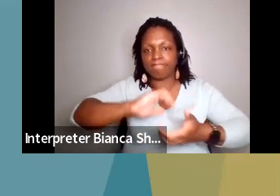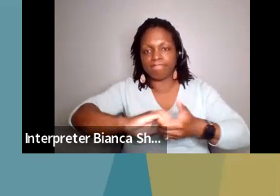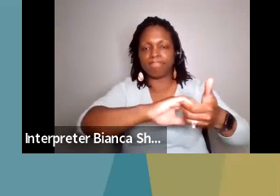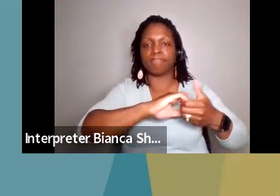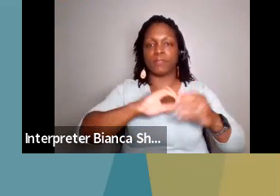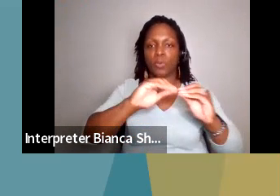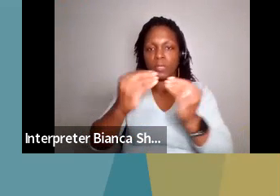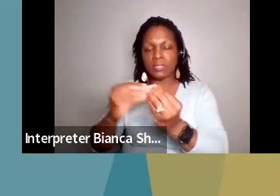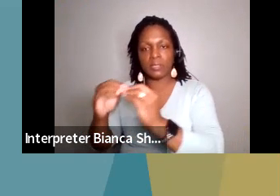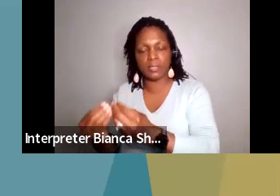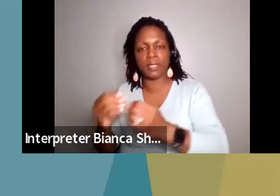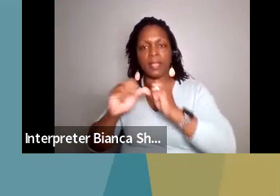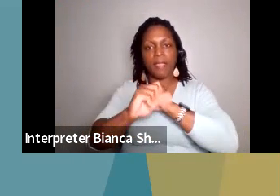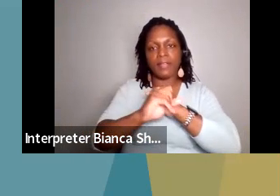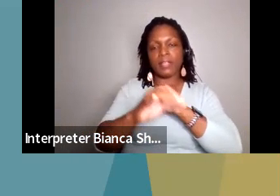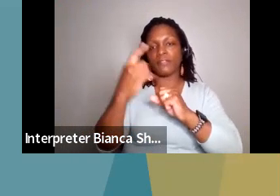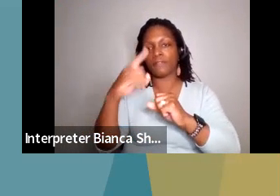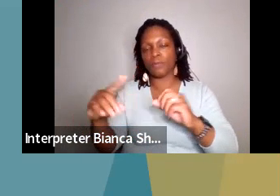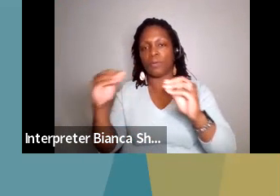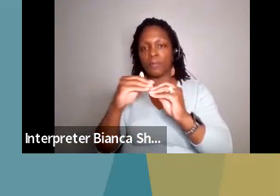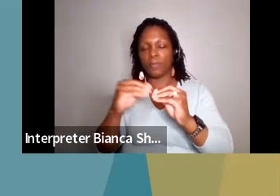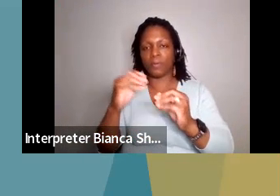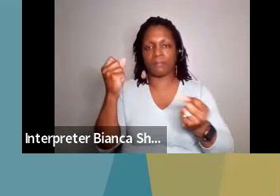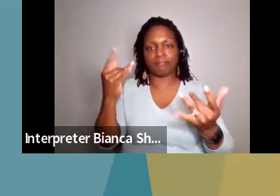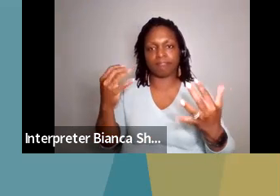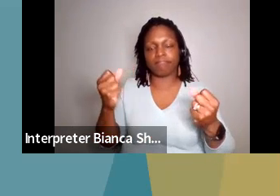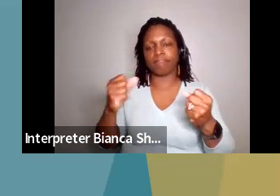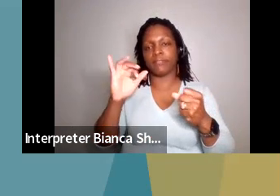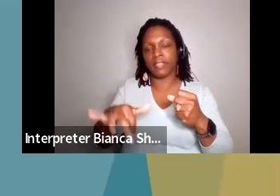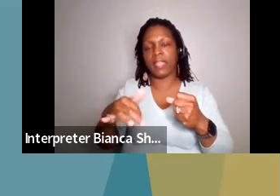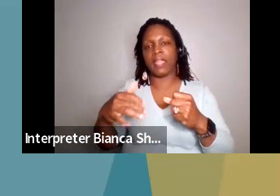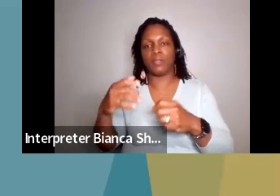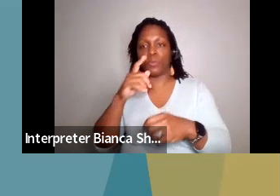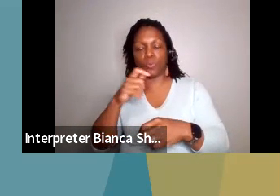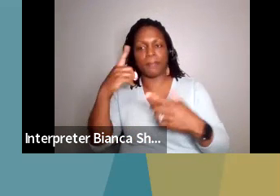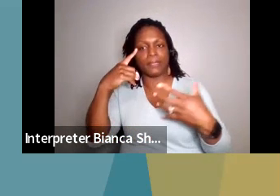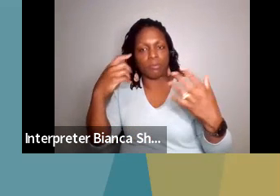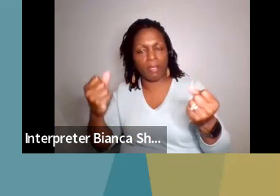To advocate for the increased number of signing and culturally competent mental health professionals and systems.